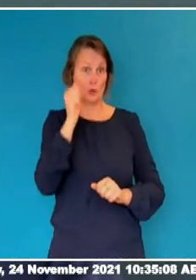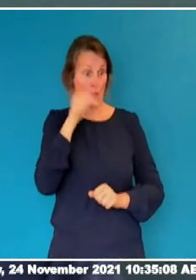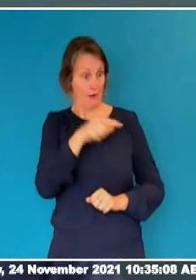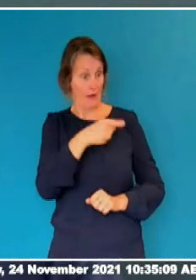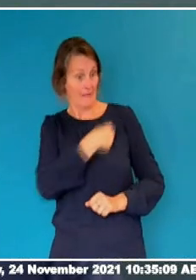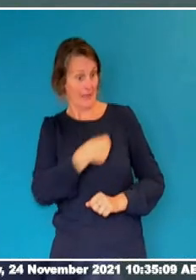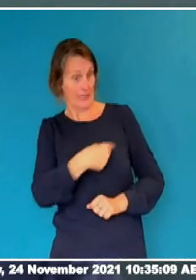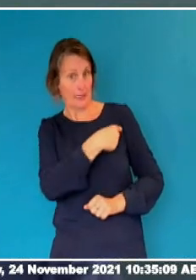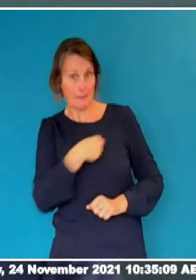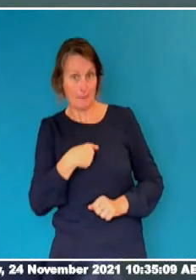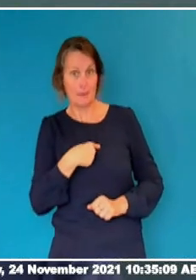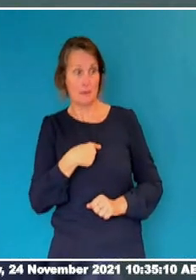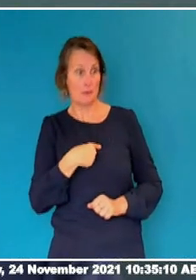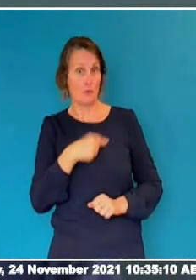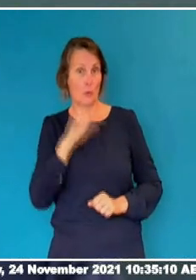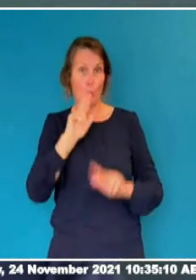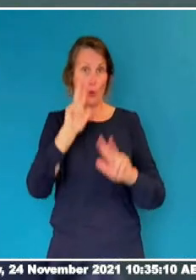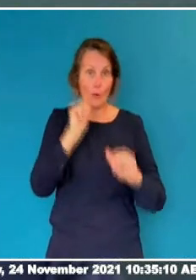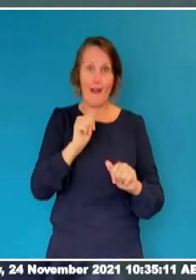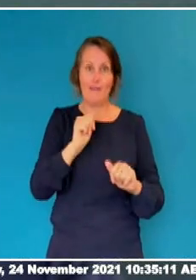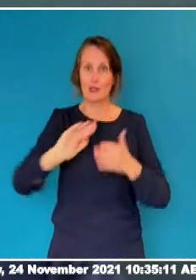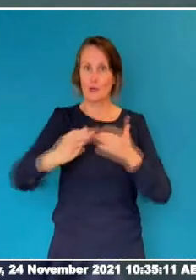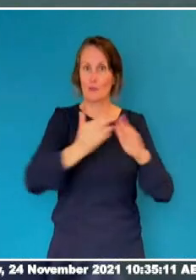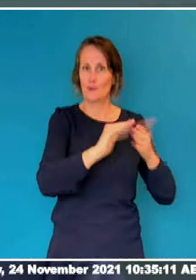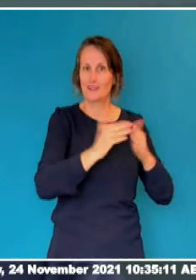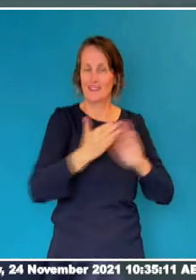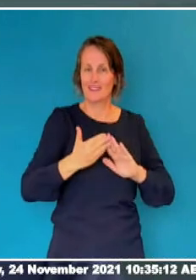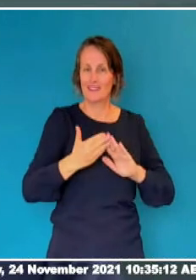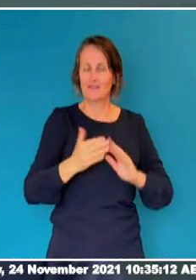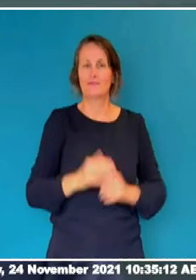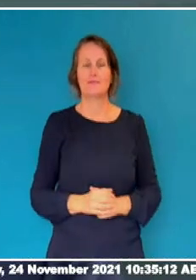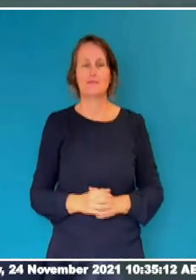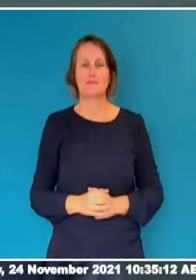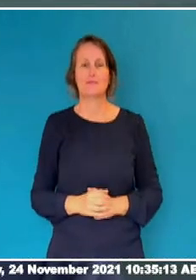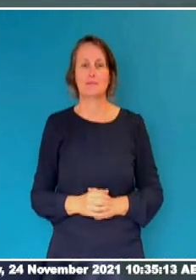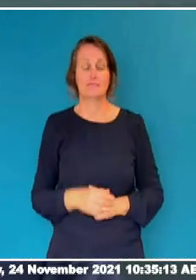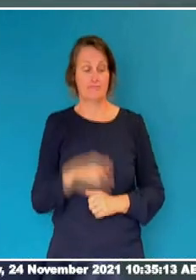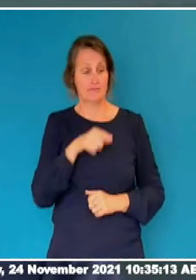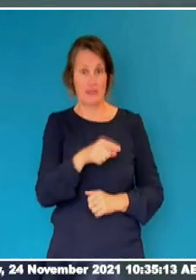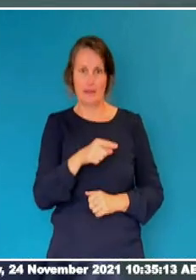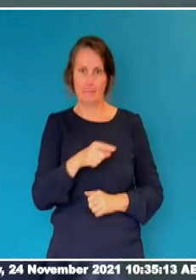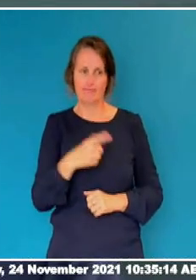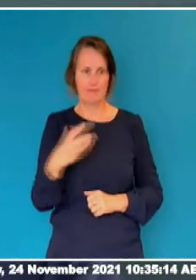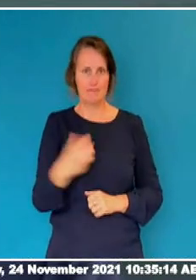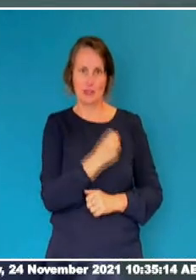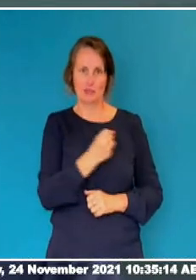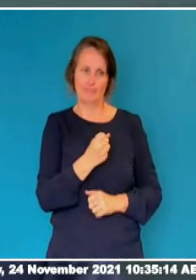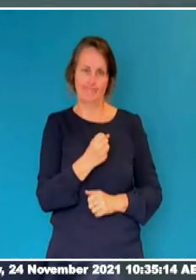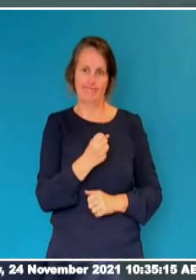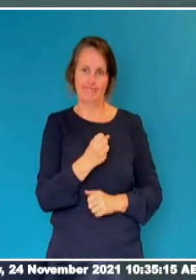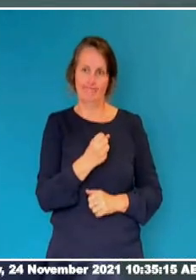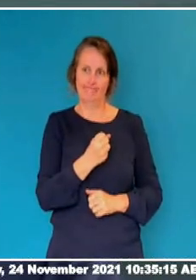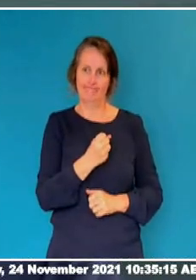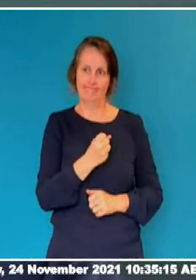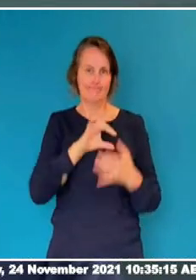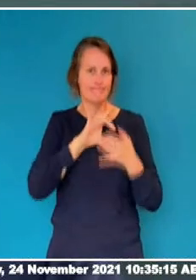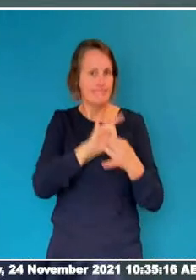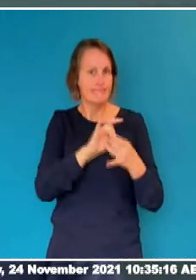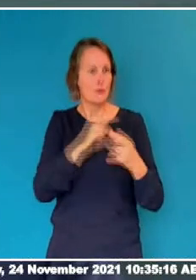Many of them, as part of that commitment to the local community, employ